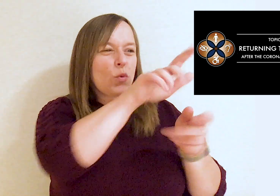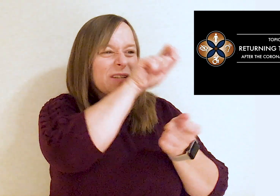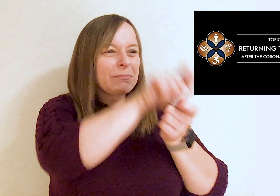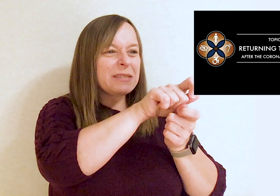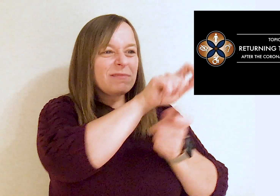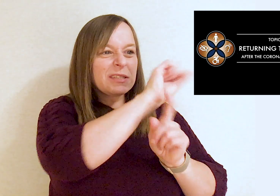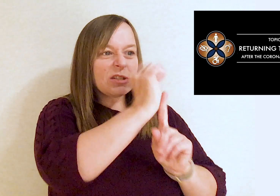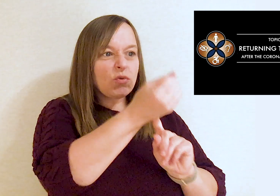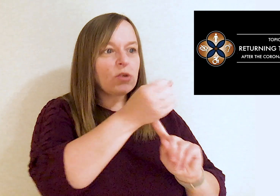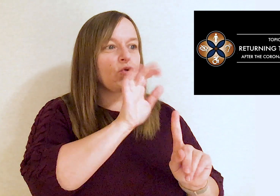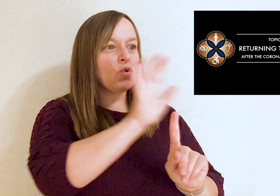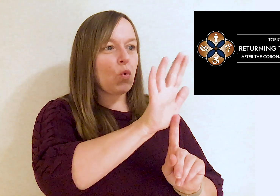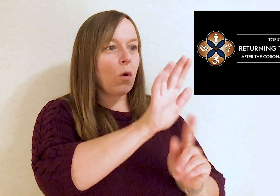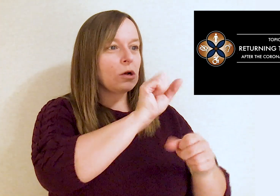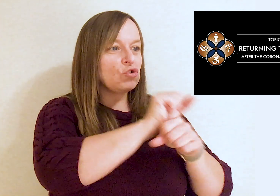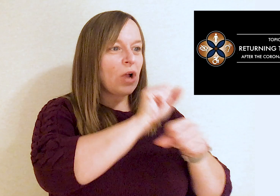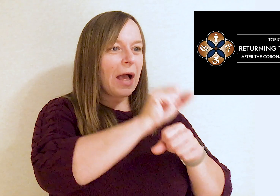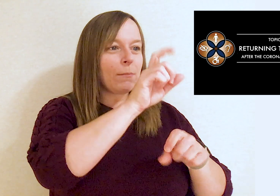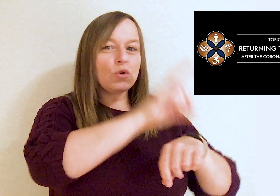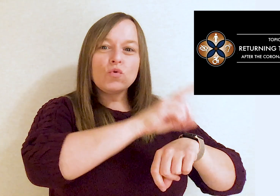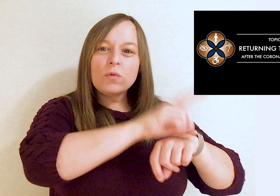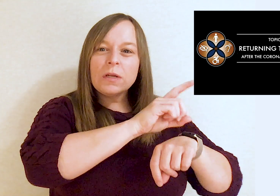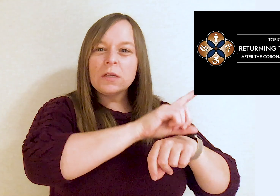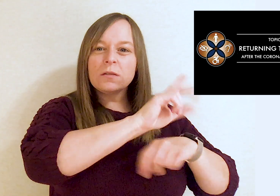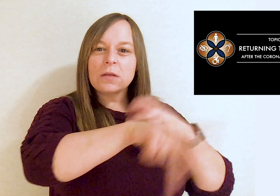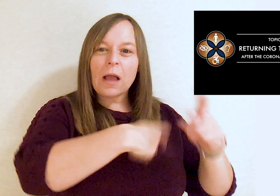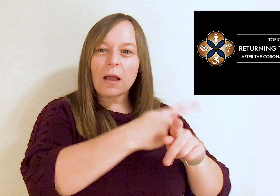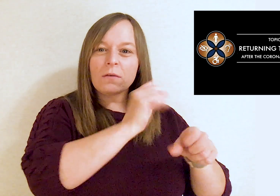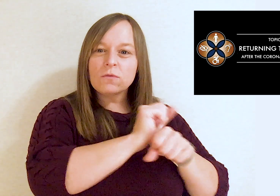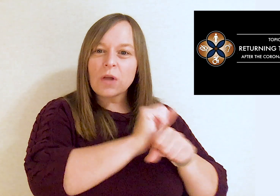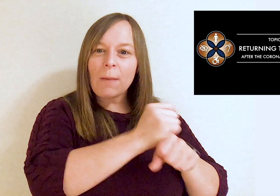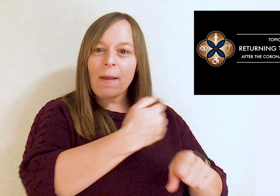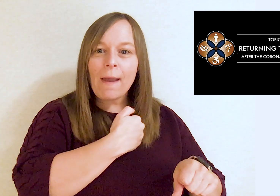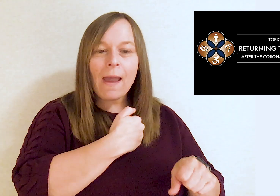situation, looking at your kind of employment, looking at what your